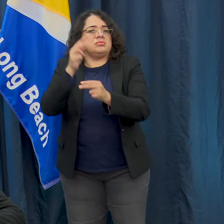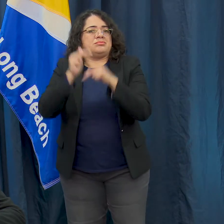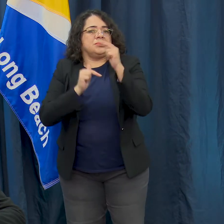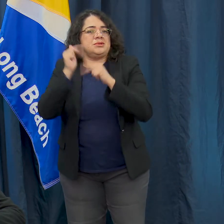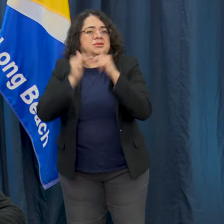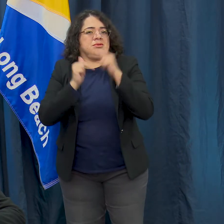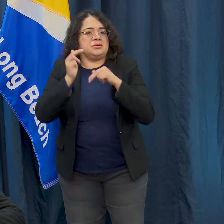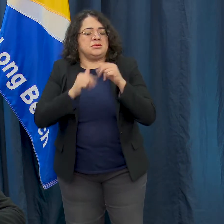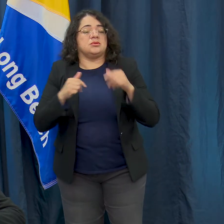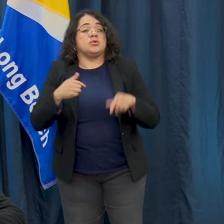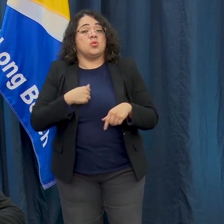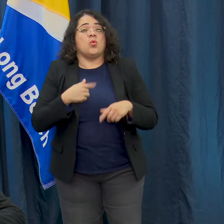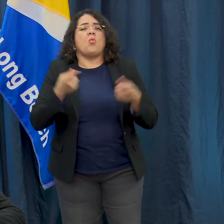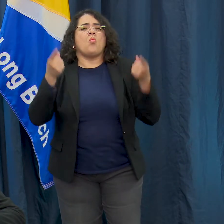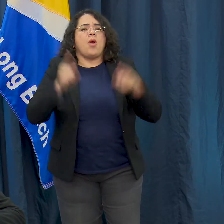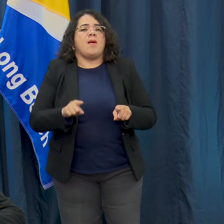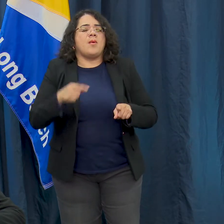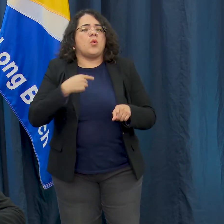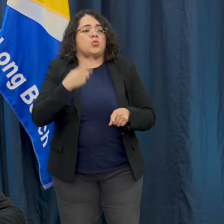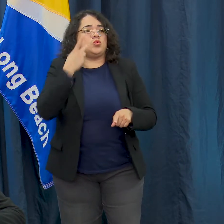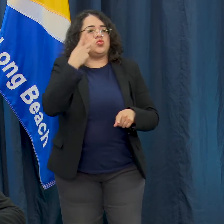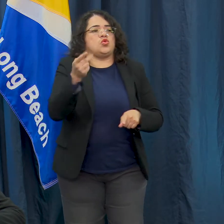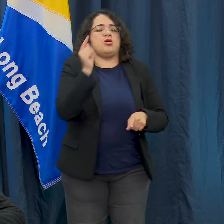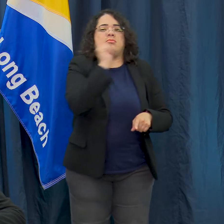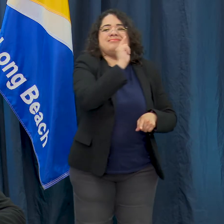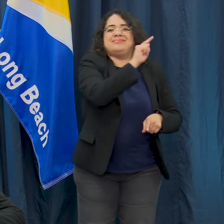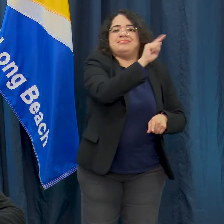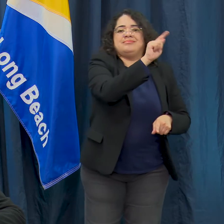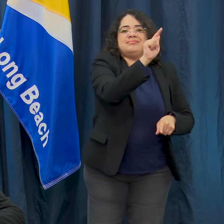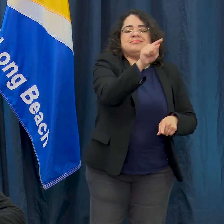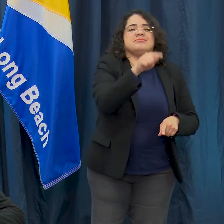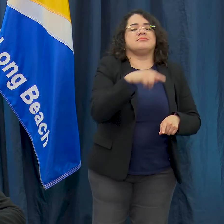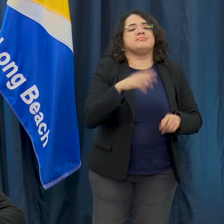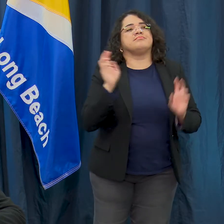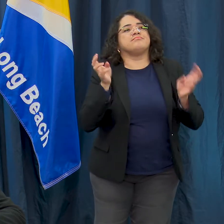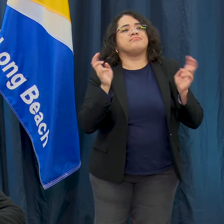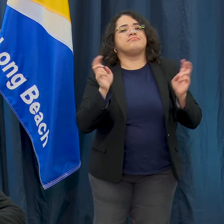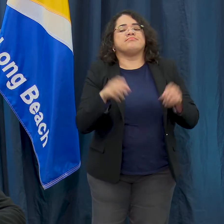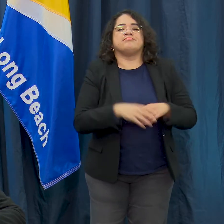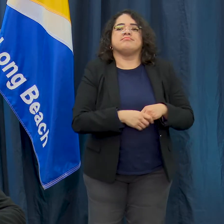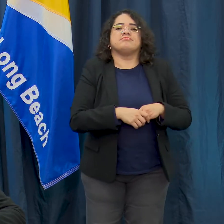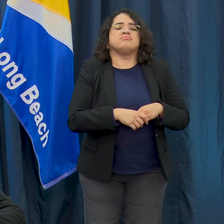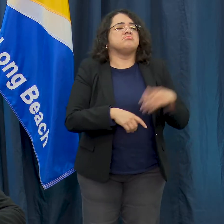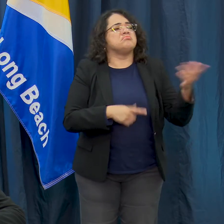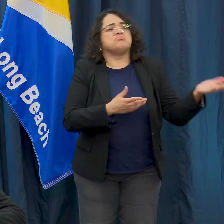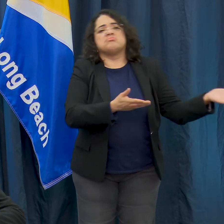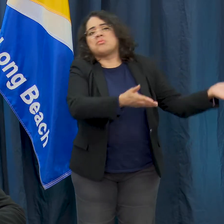some locations that were seeing not anyone that was not symptomatic was they